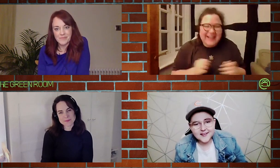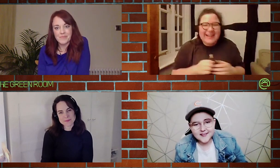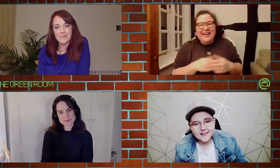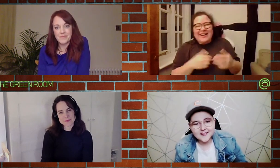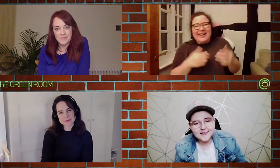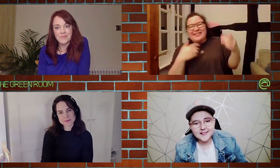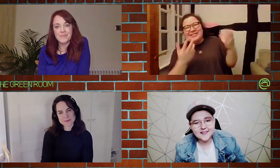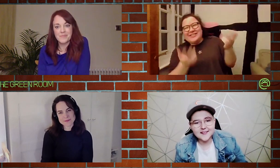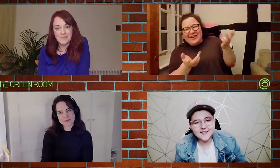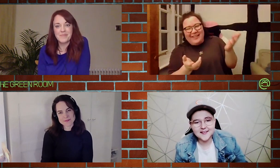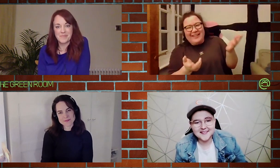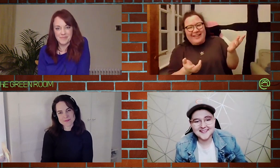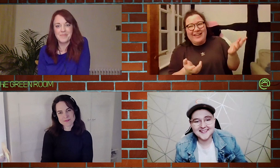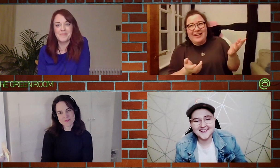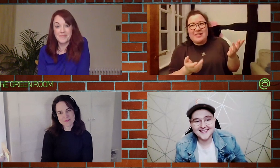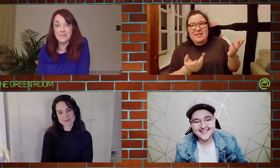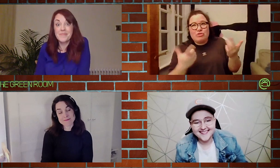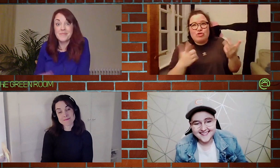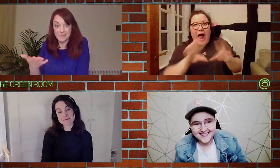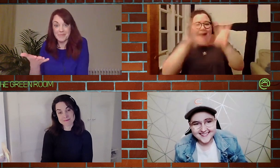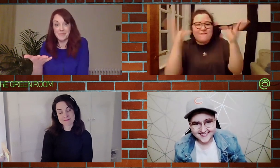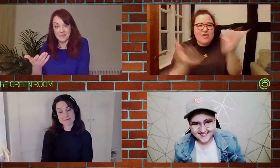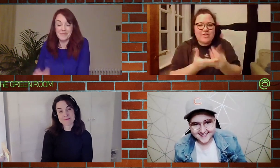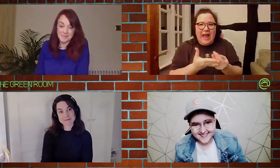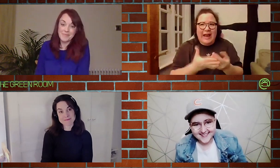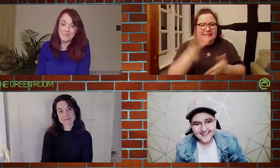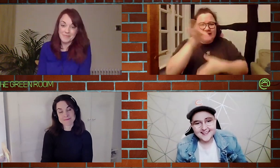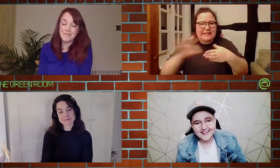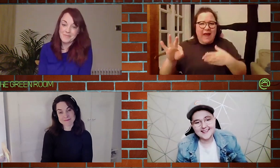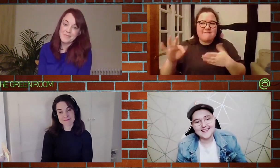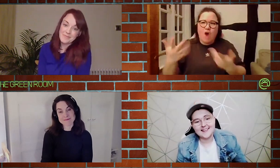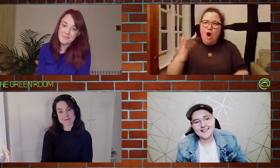making it for. That's why I included that. Not